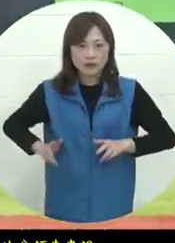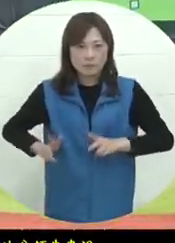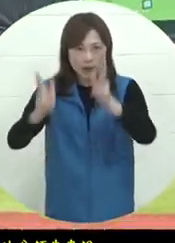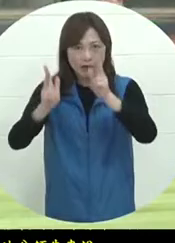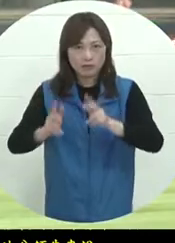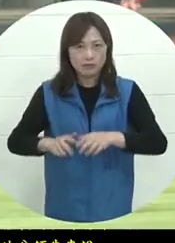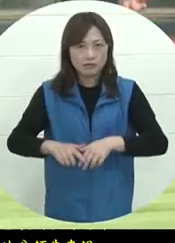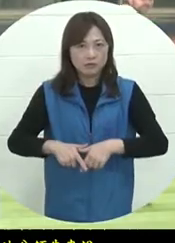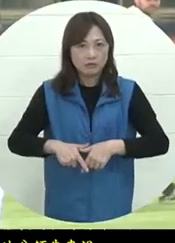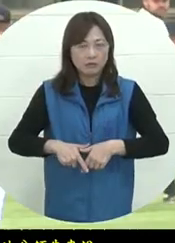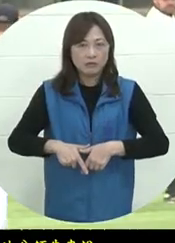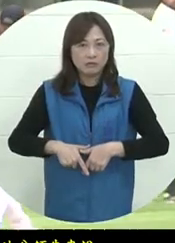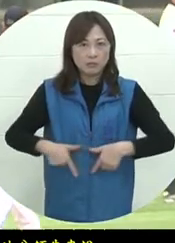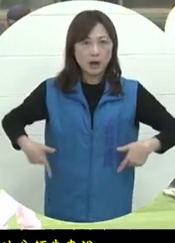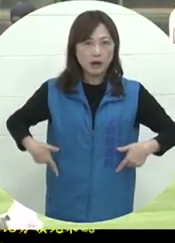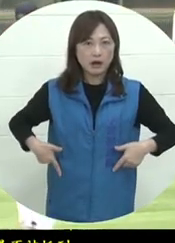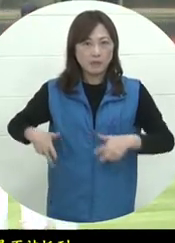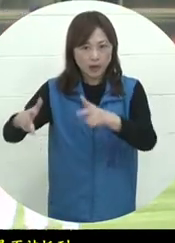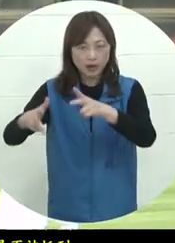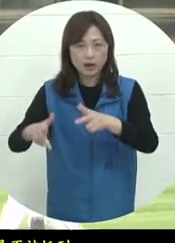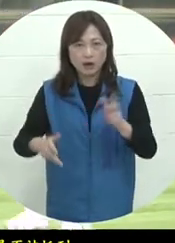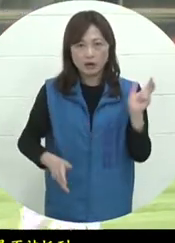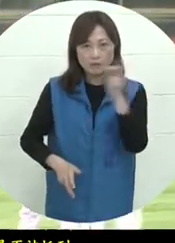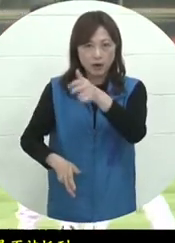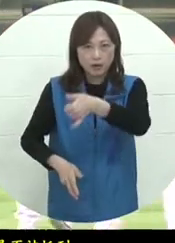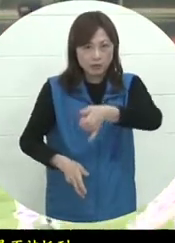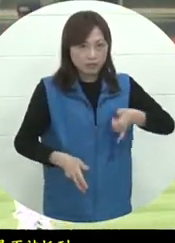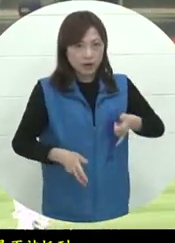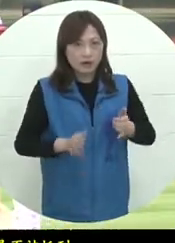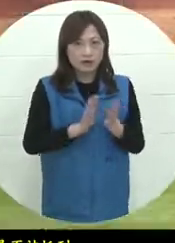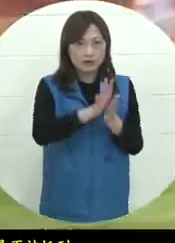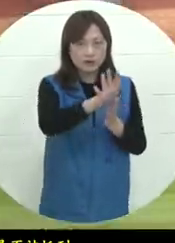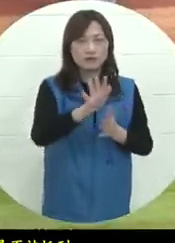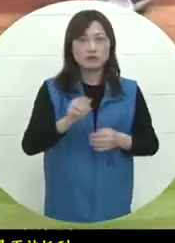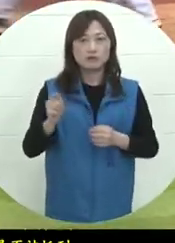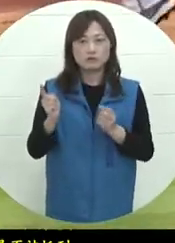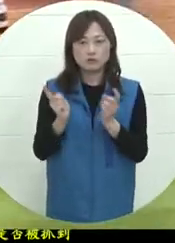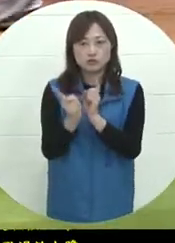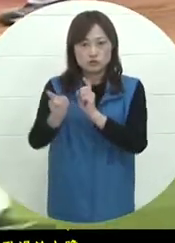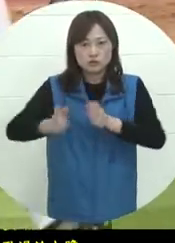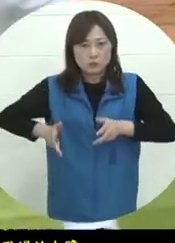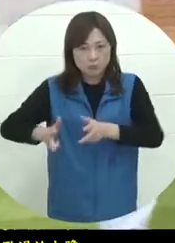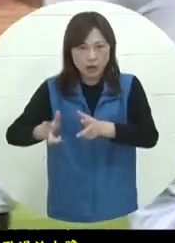so the pitcher just retreats and will come here later. He made a fake kill to the runner